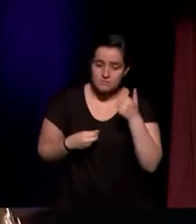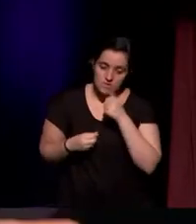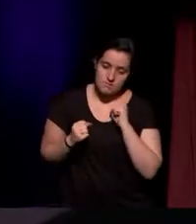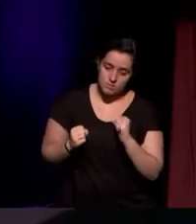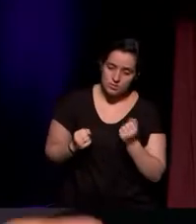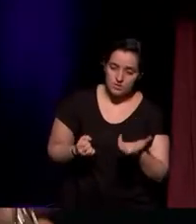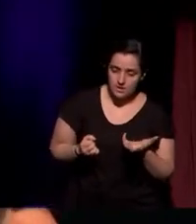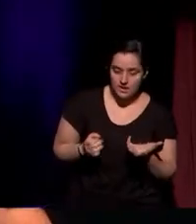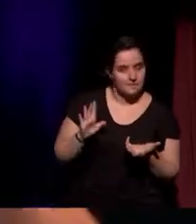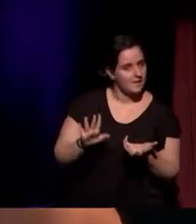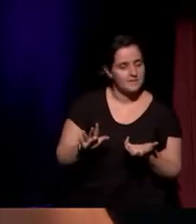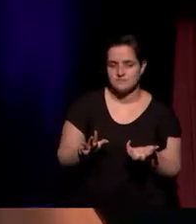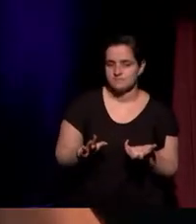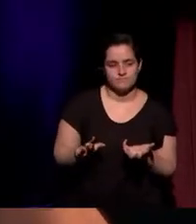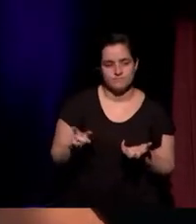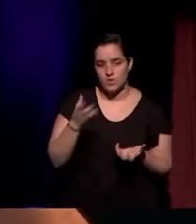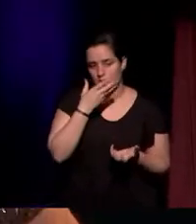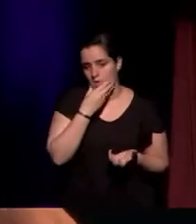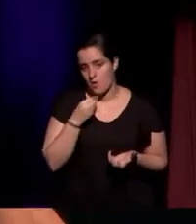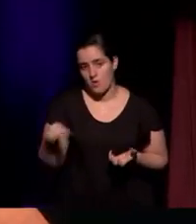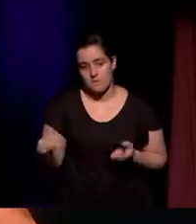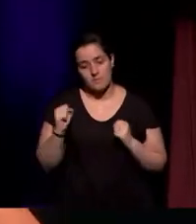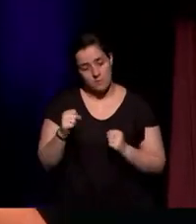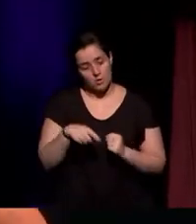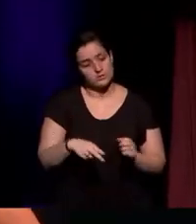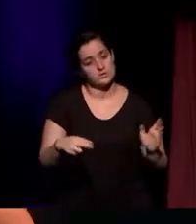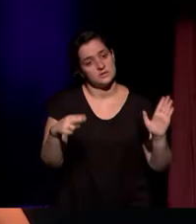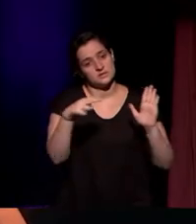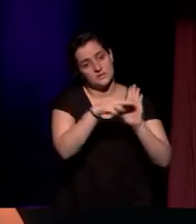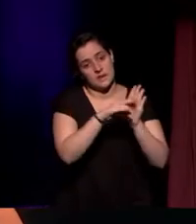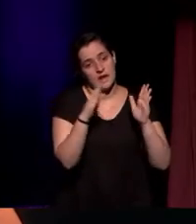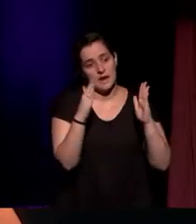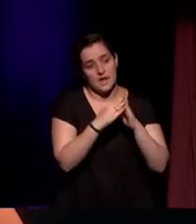will want, the husband can even internalize it in the House of Obedience,